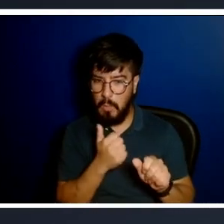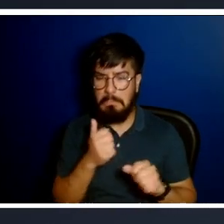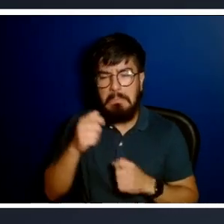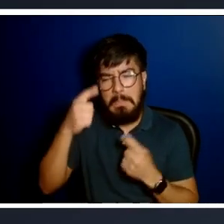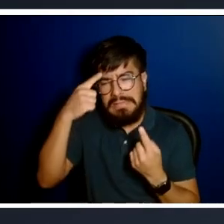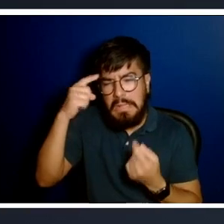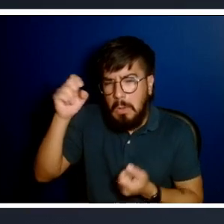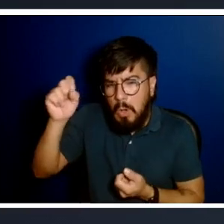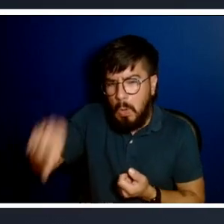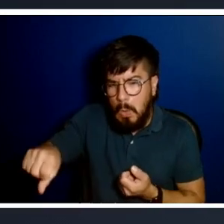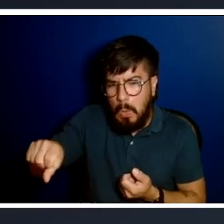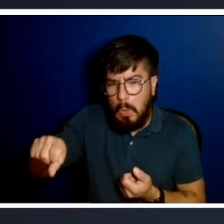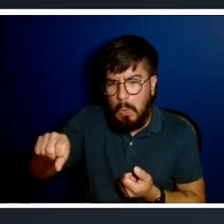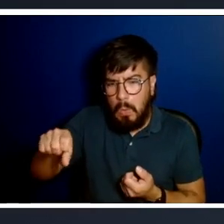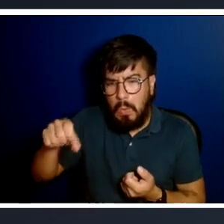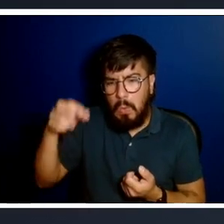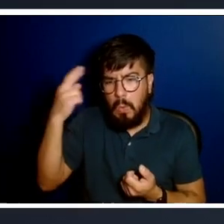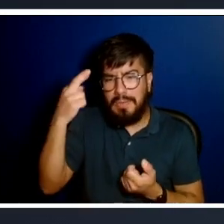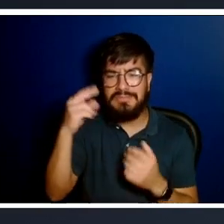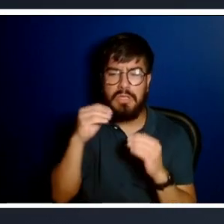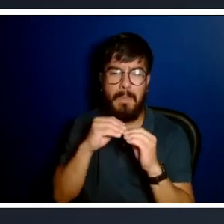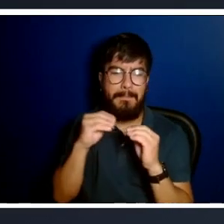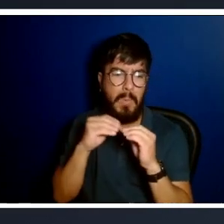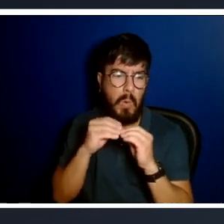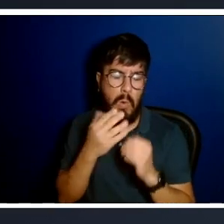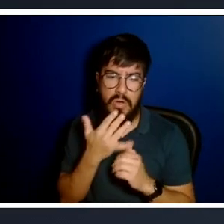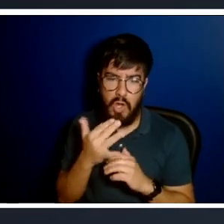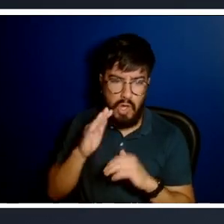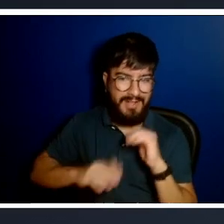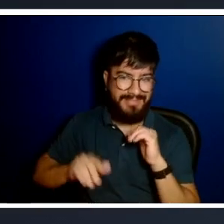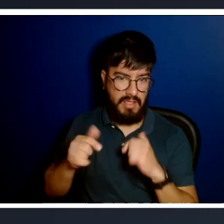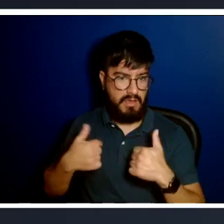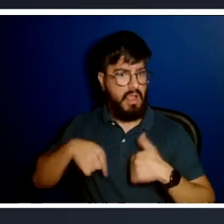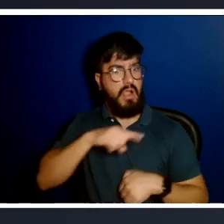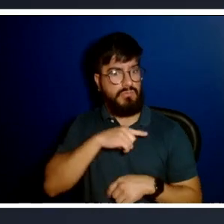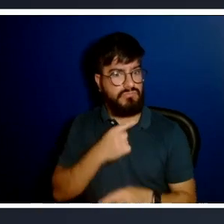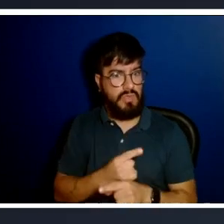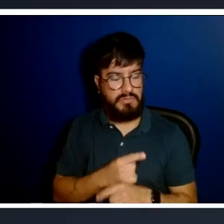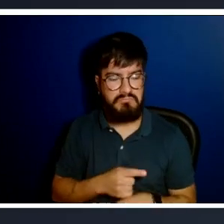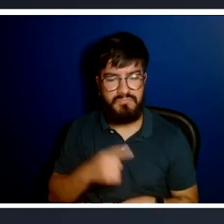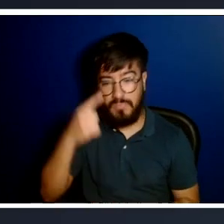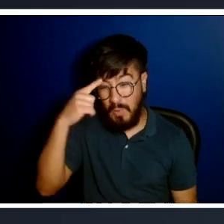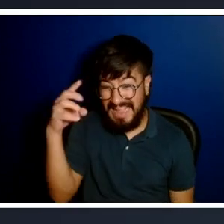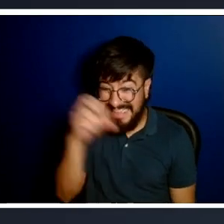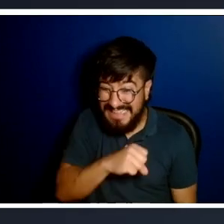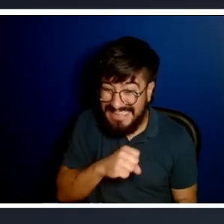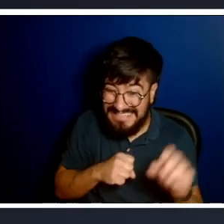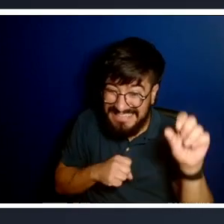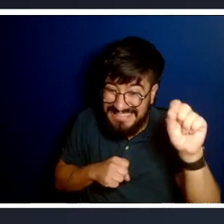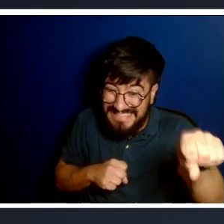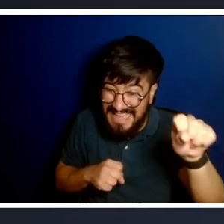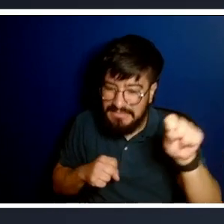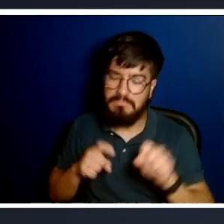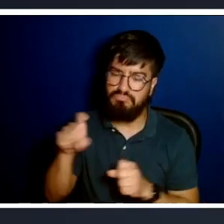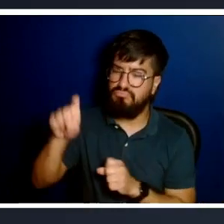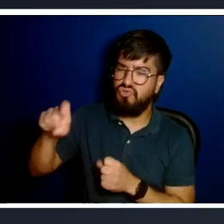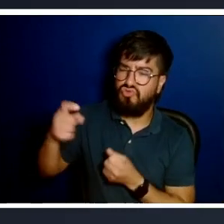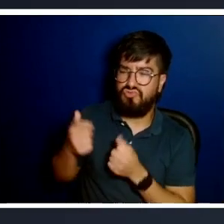it has more color versus the unlike ours. So, I would guess yes, but that's something you should research together sometime. Laura Hernandez: